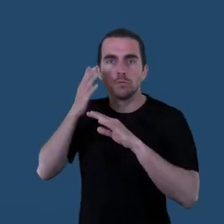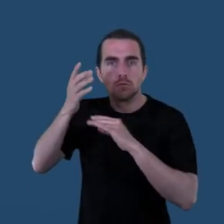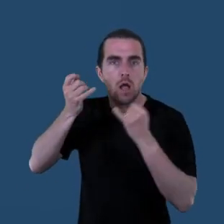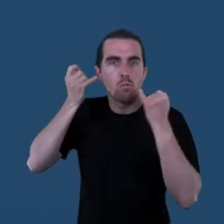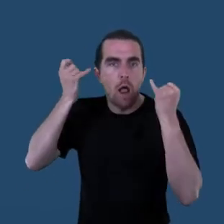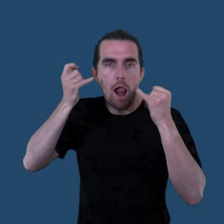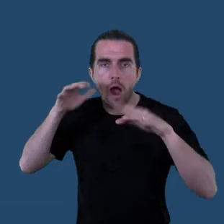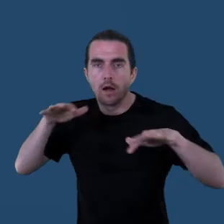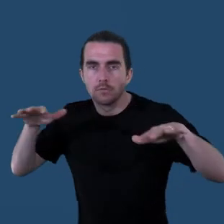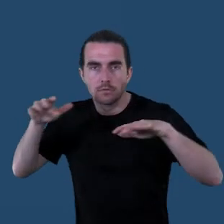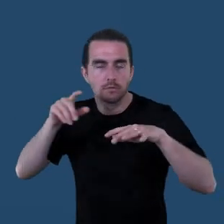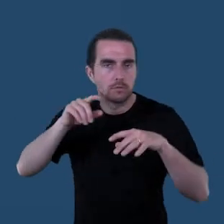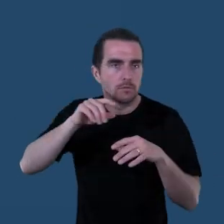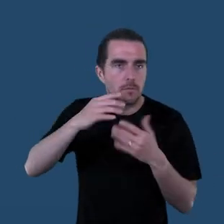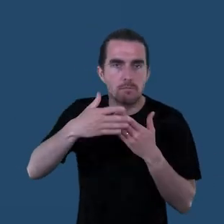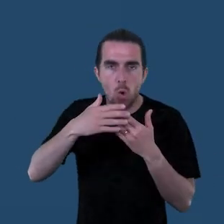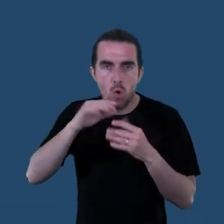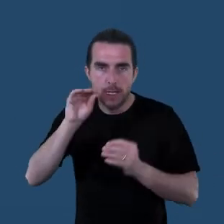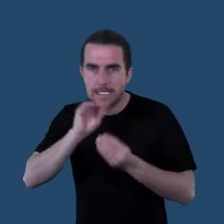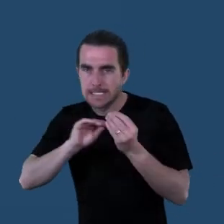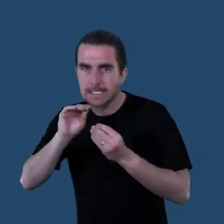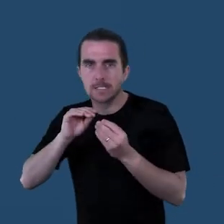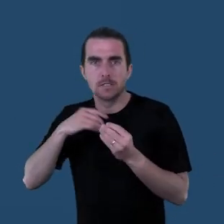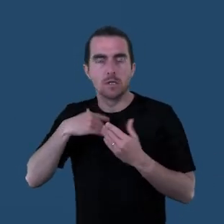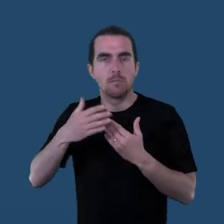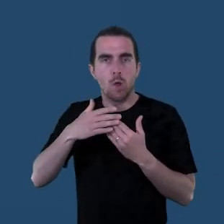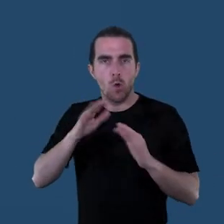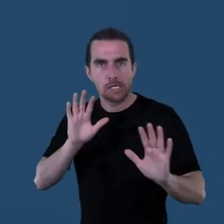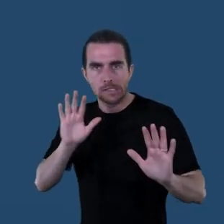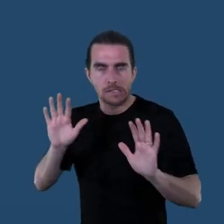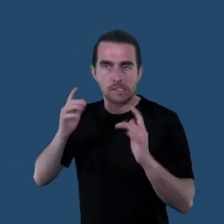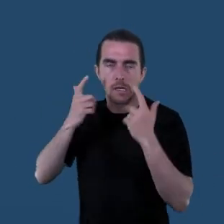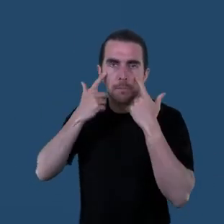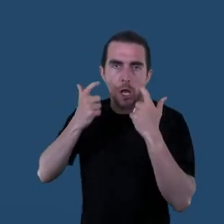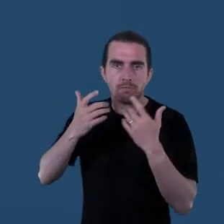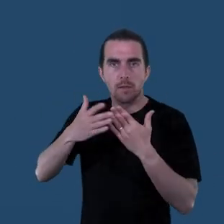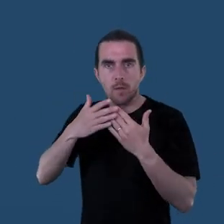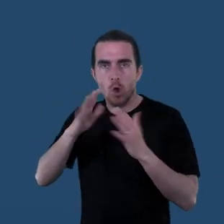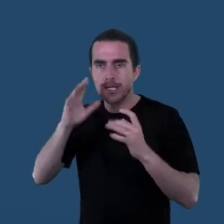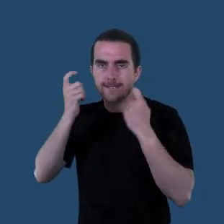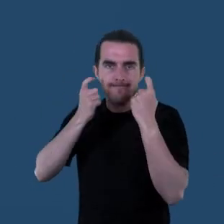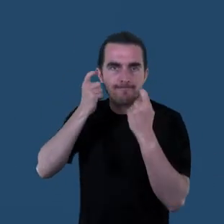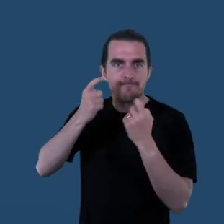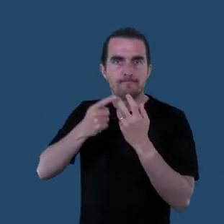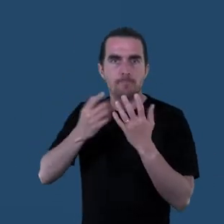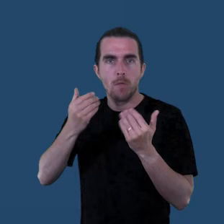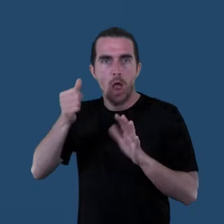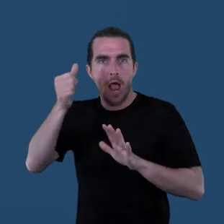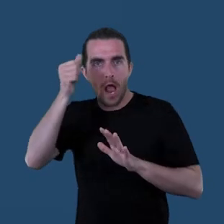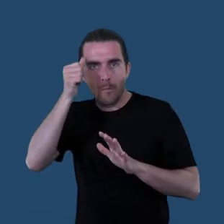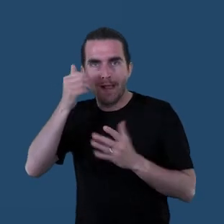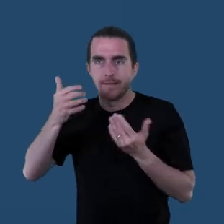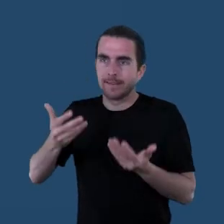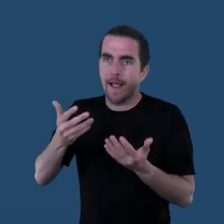that are much more sympathetic, if you like, and much more appropriate. We have an awareness now about conservation.